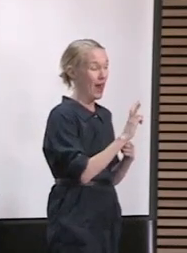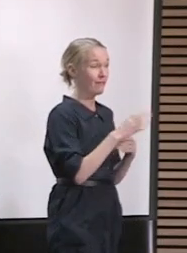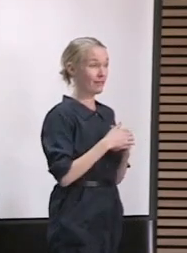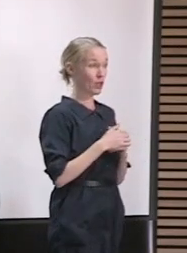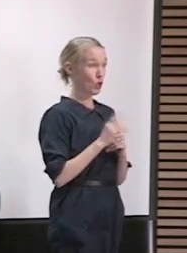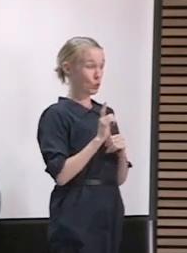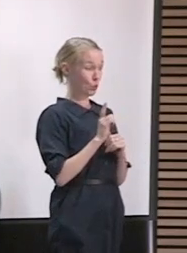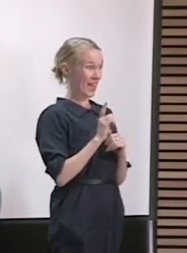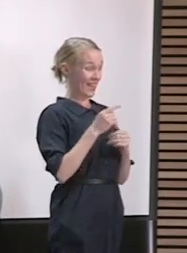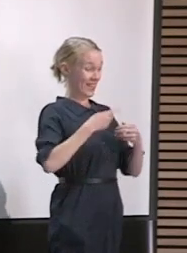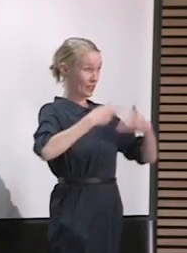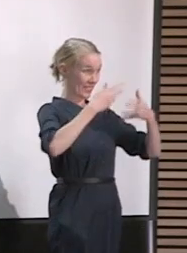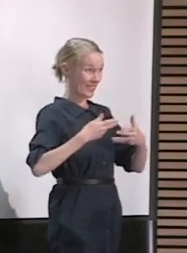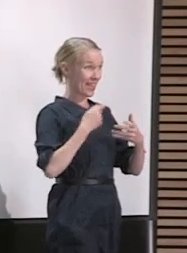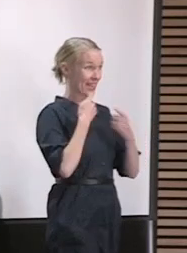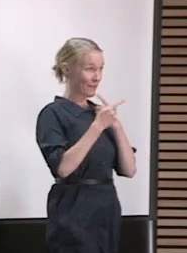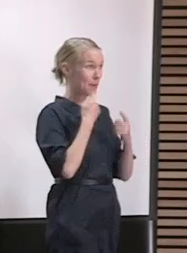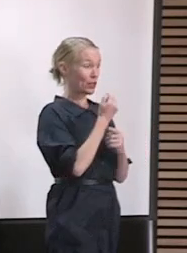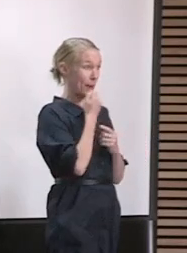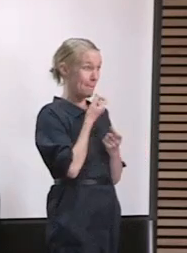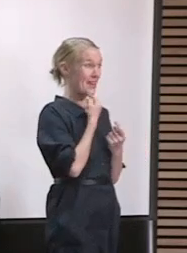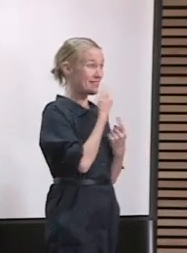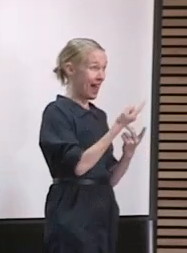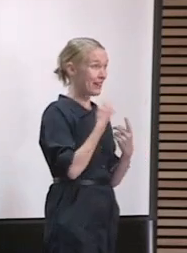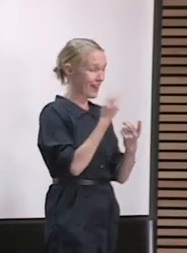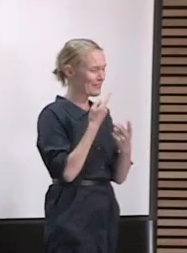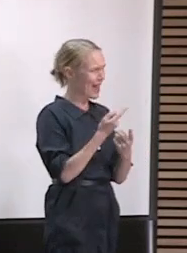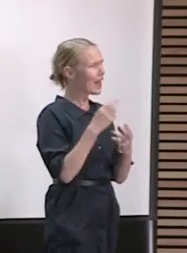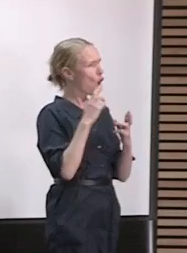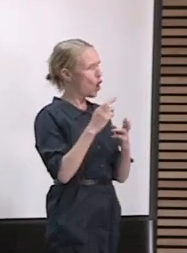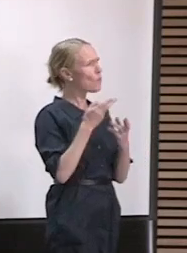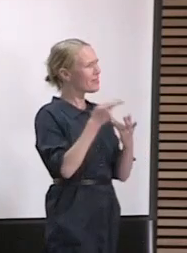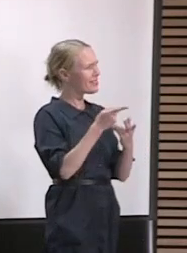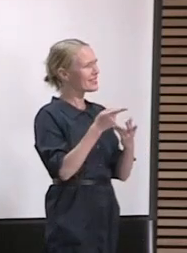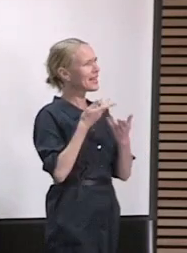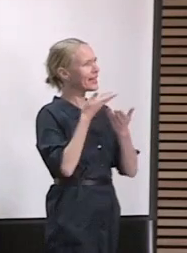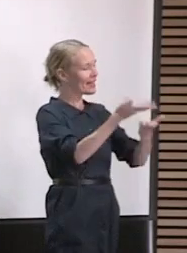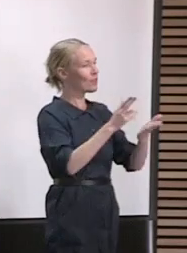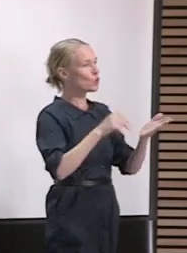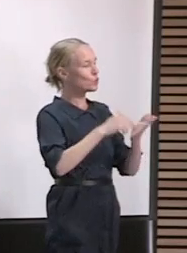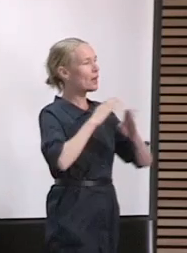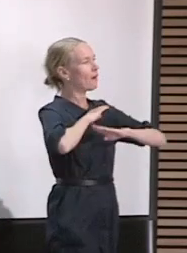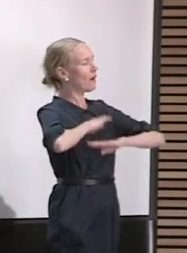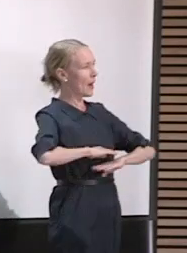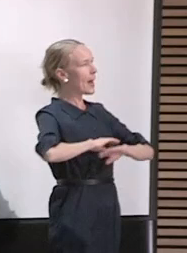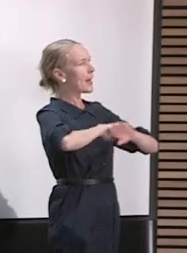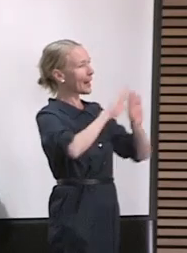have supplied should give assurance that people are doing - are having a test